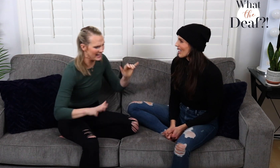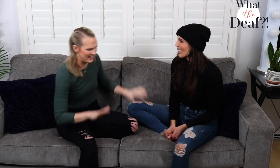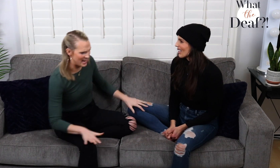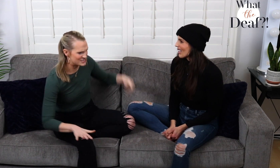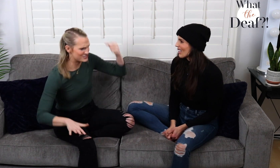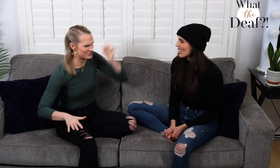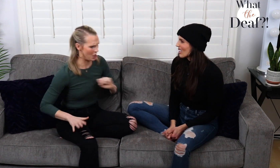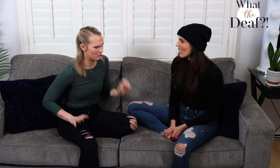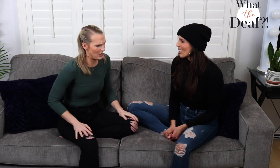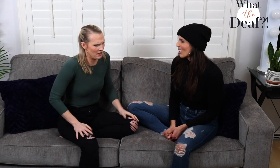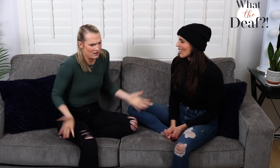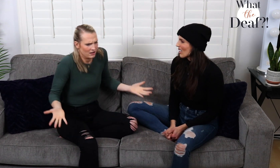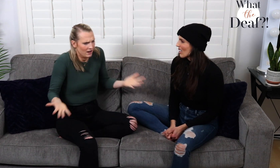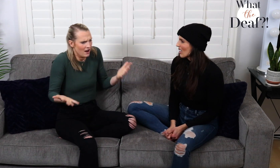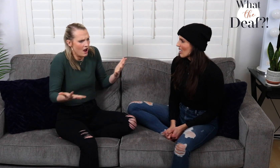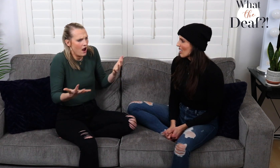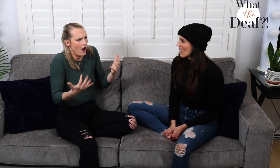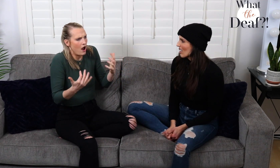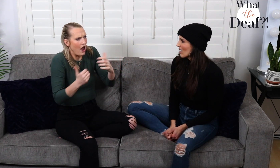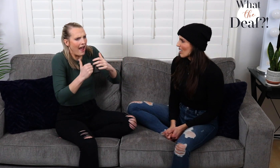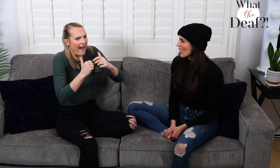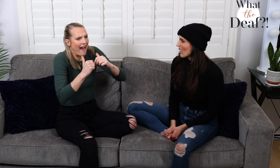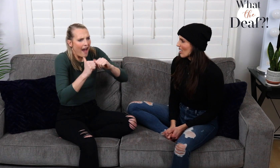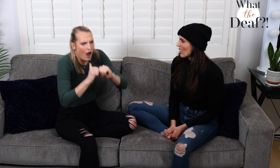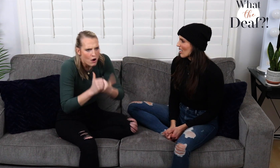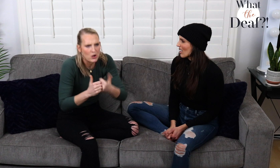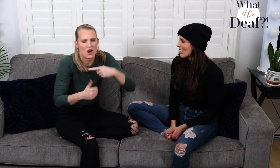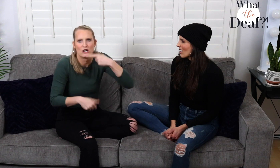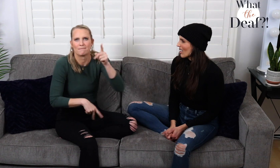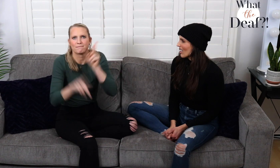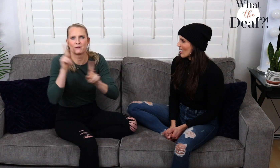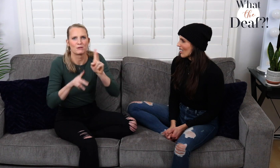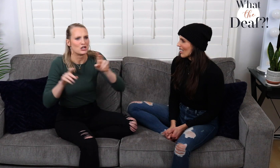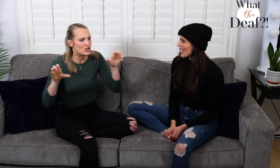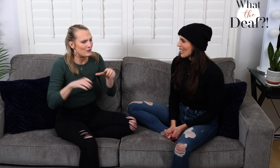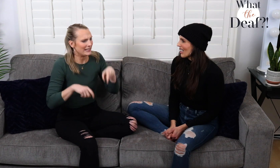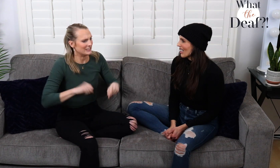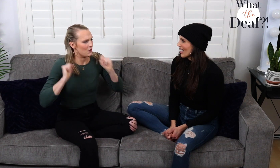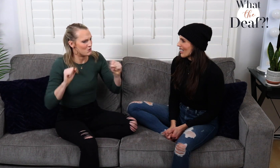middle of it. I was like, “Sarah, how on earth do